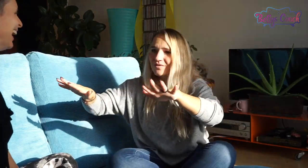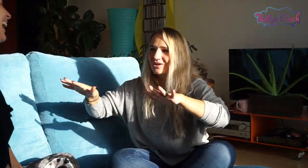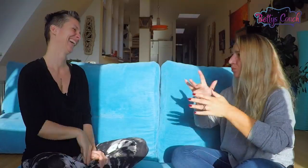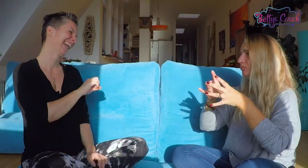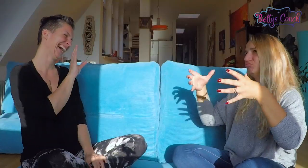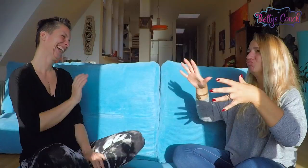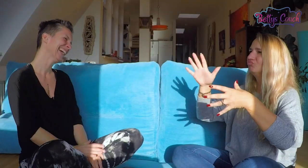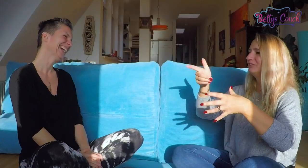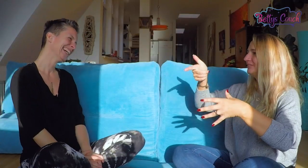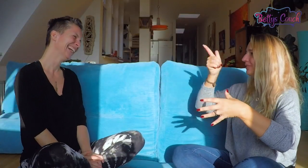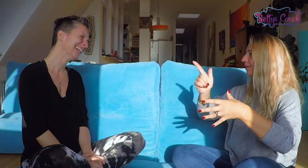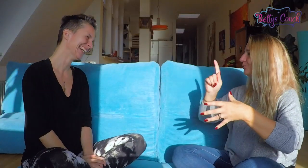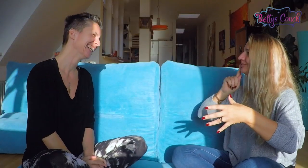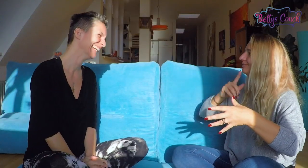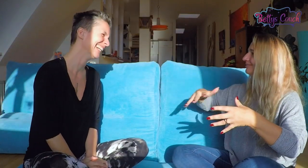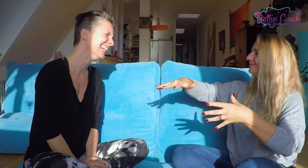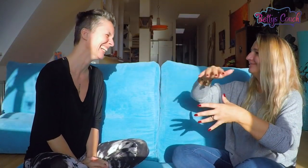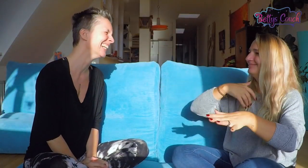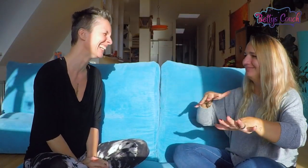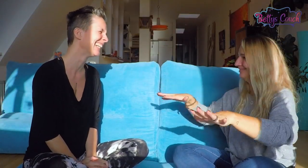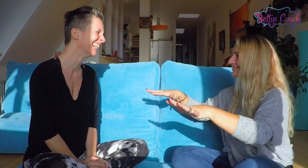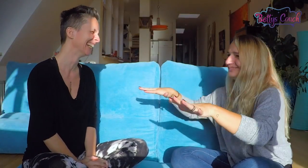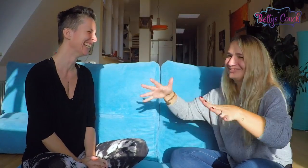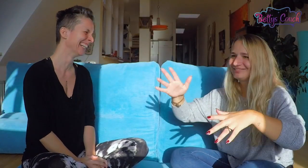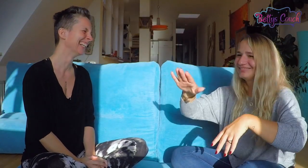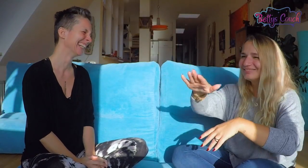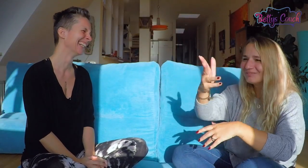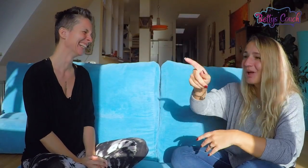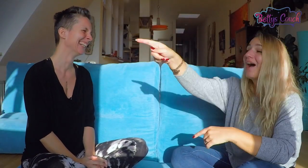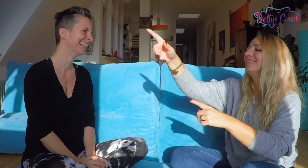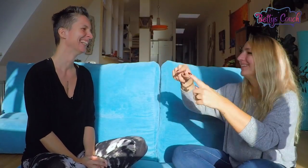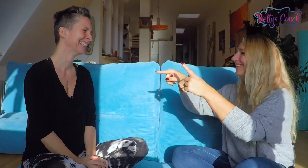And that among 200 deaf, black people. I had to ask again and again.